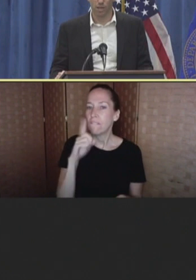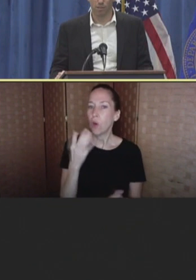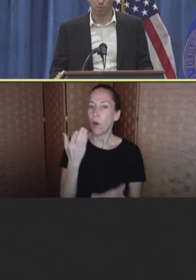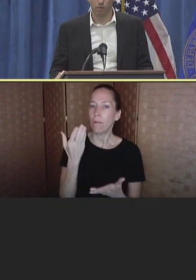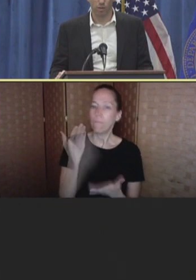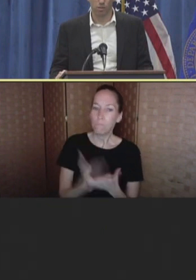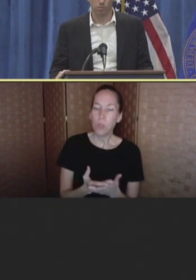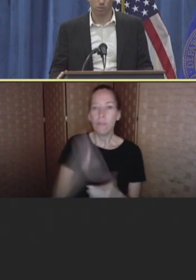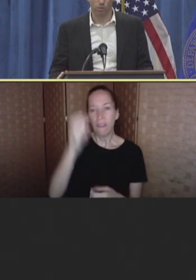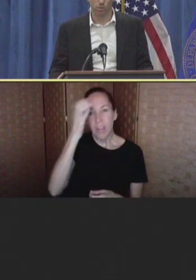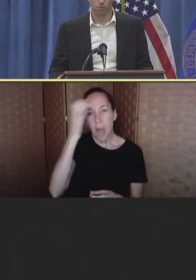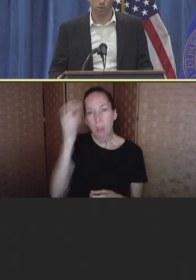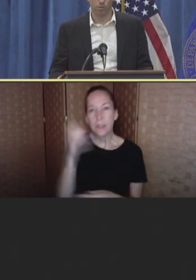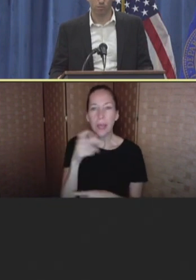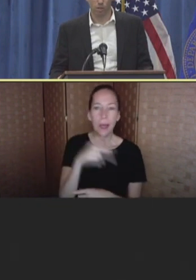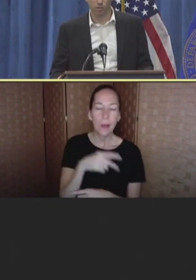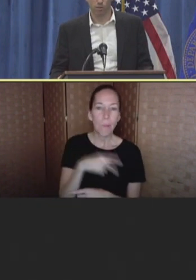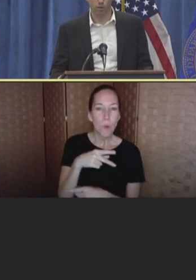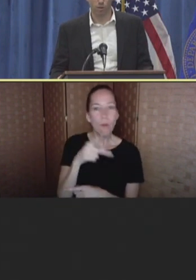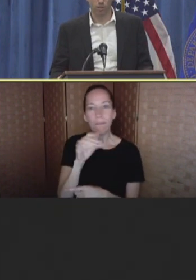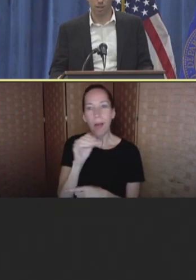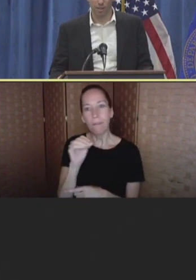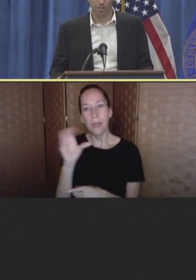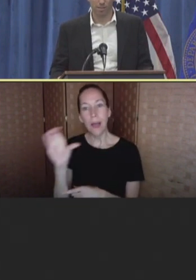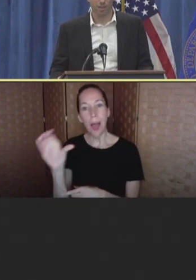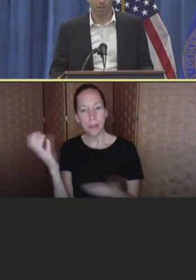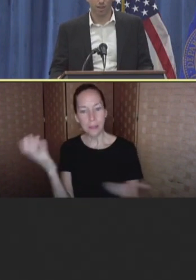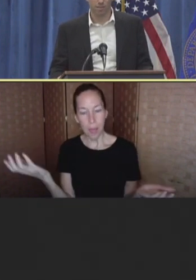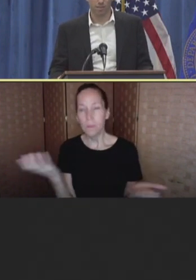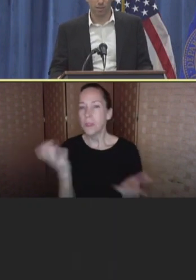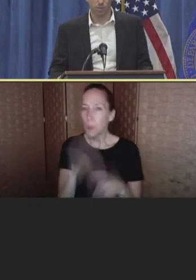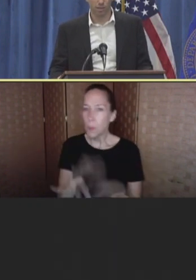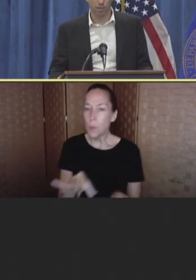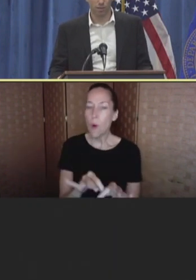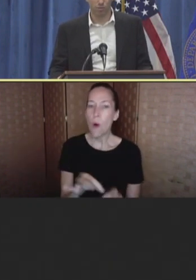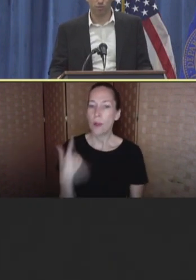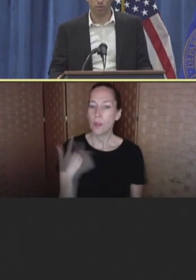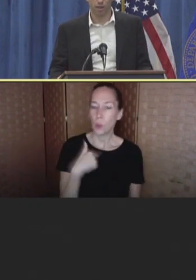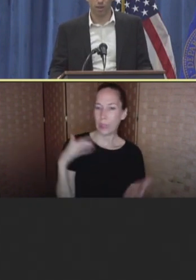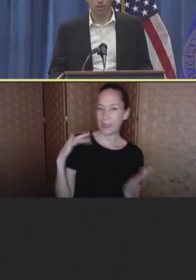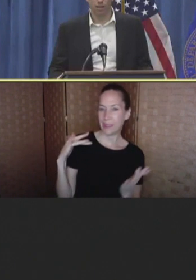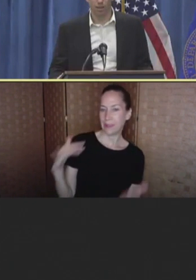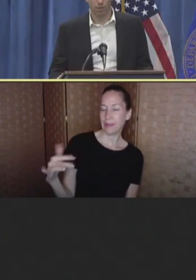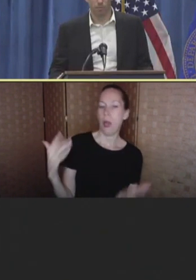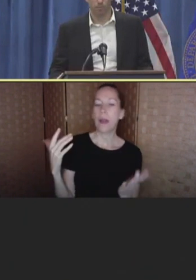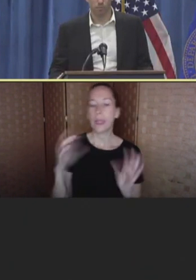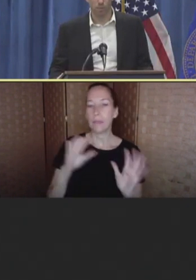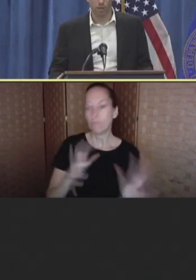subjective evaluation, but also to have objective evaluation, at least is a sub-study of any